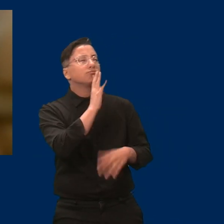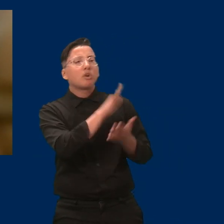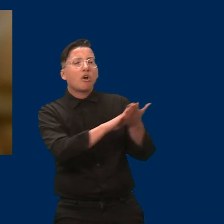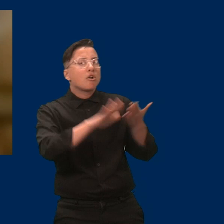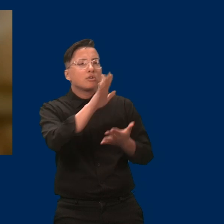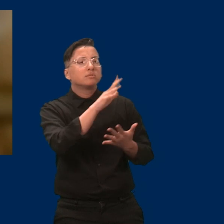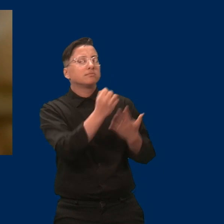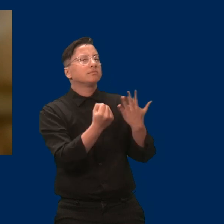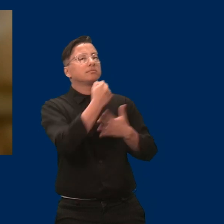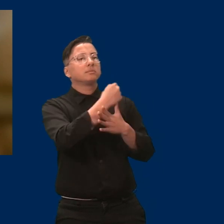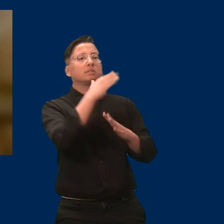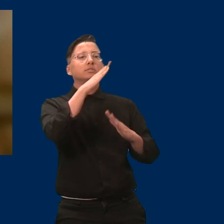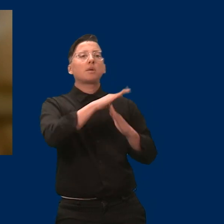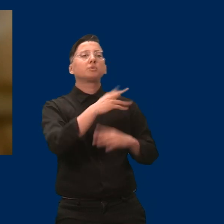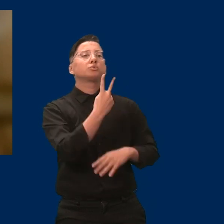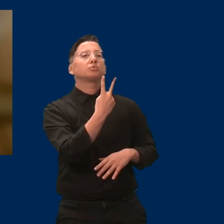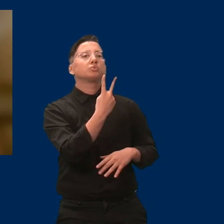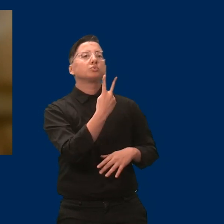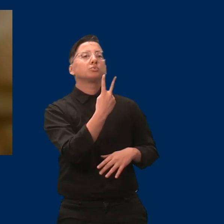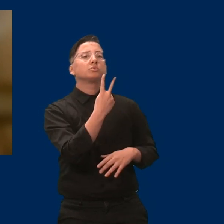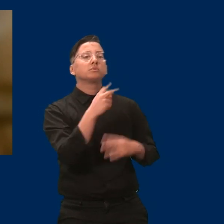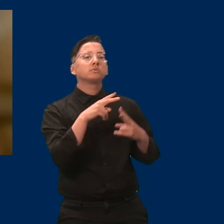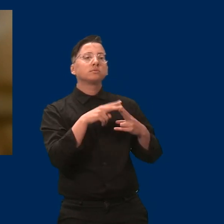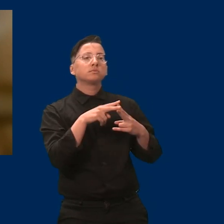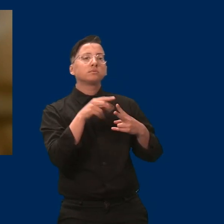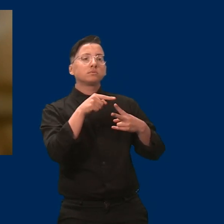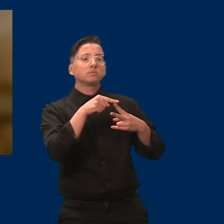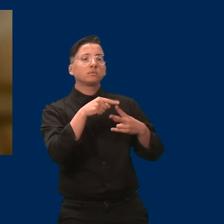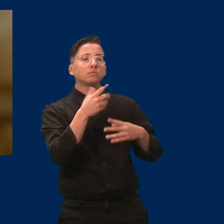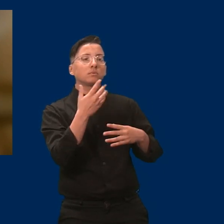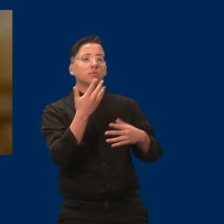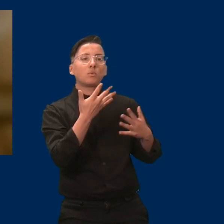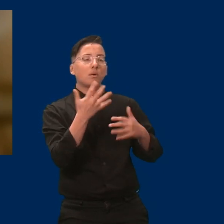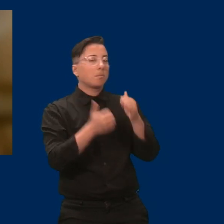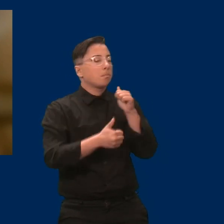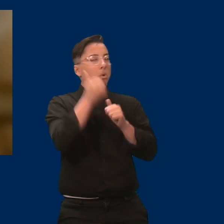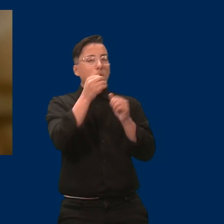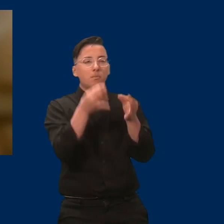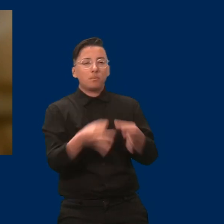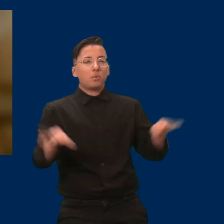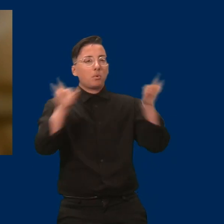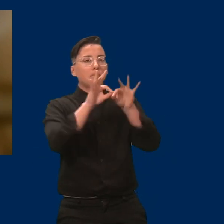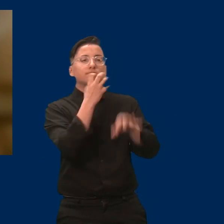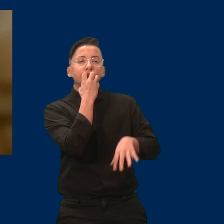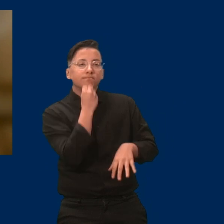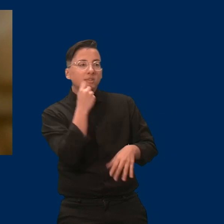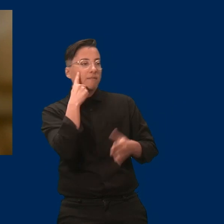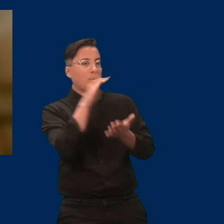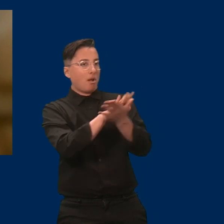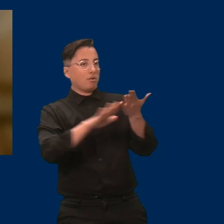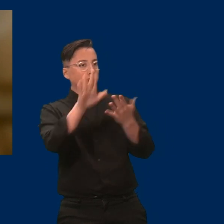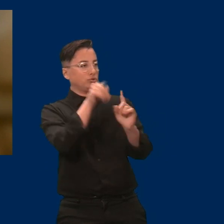What's the most important thing that you find that's important to you in college, and then I want to know what your funnest thing